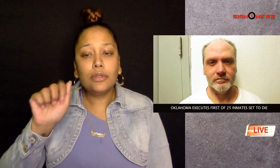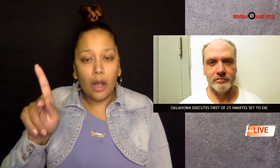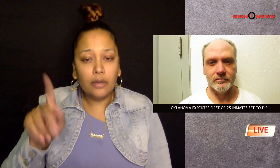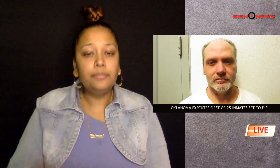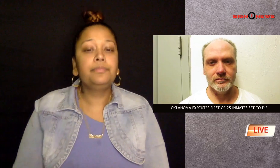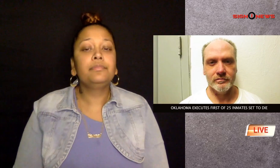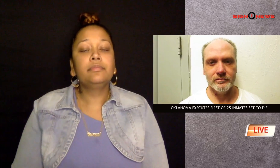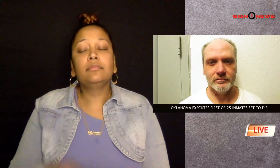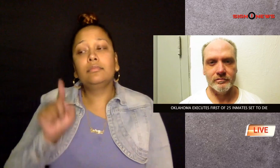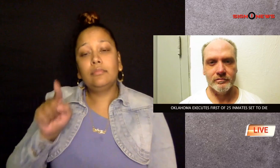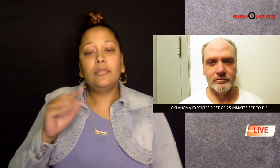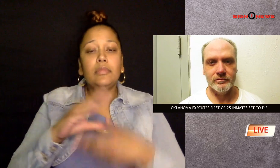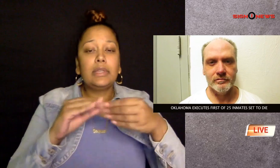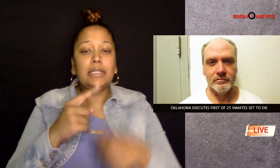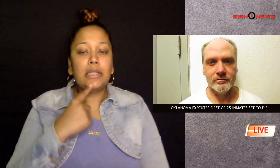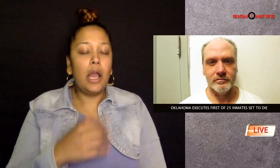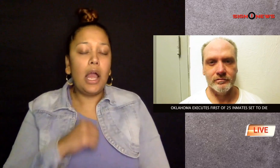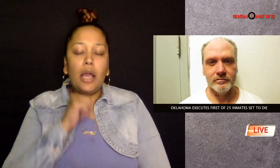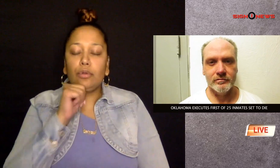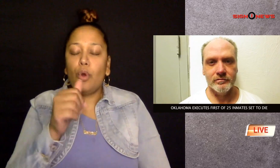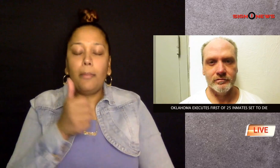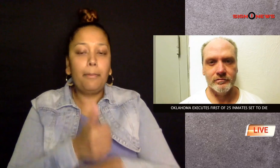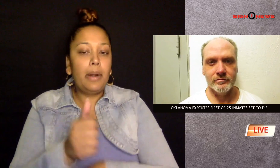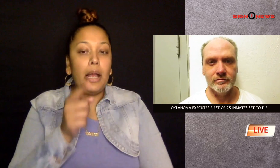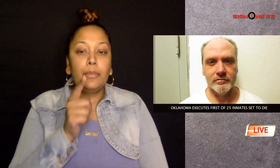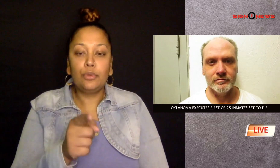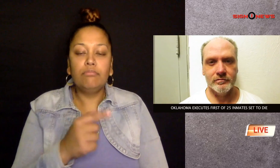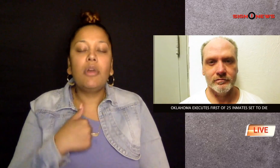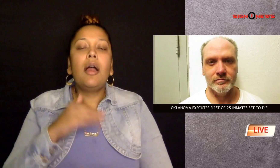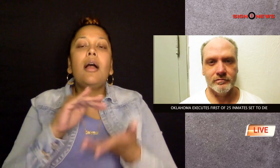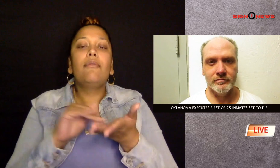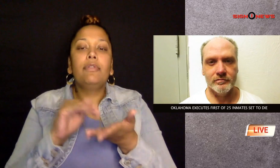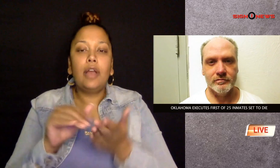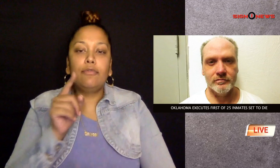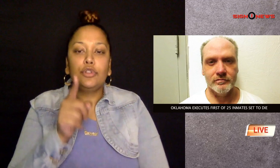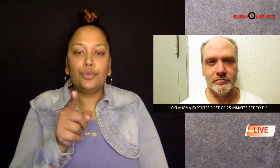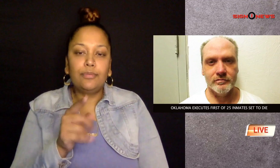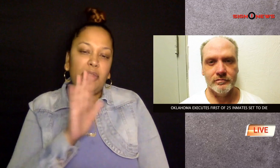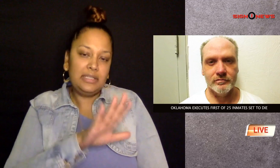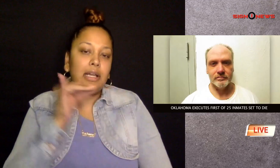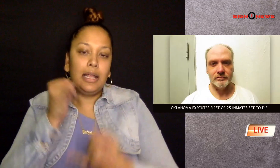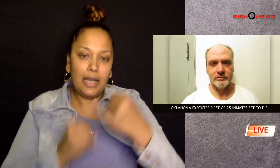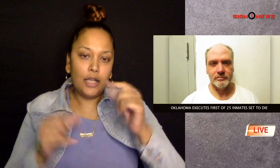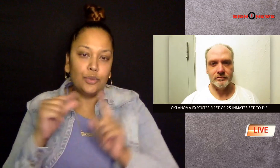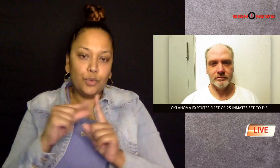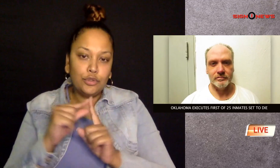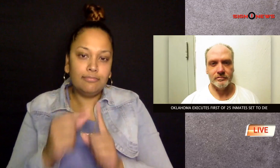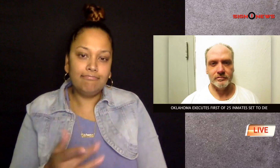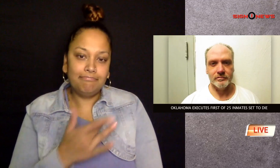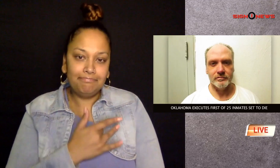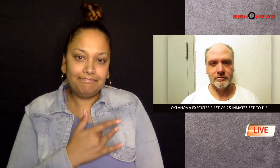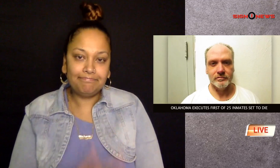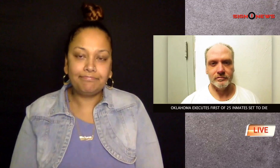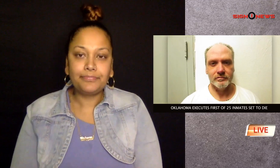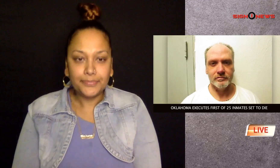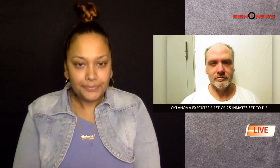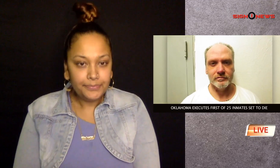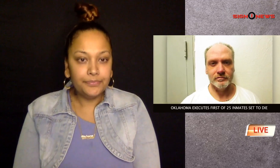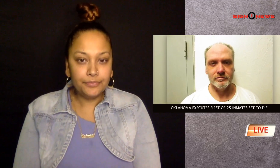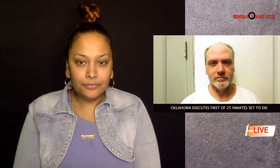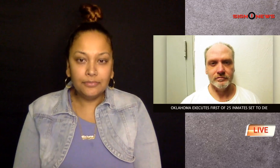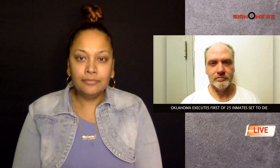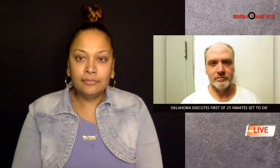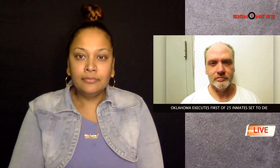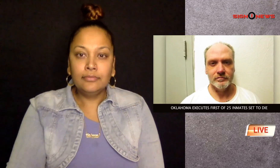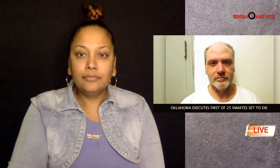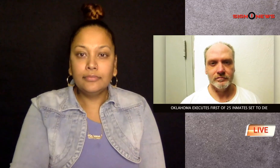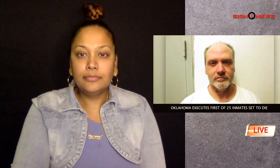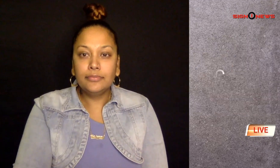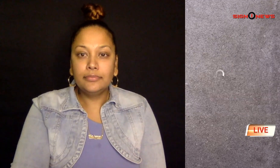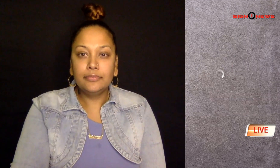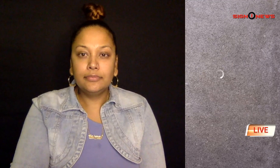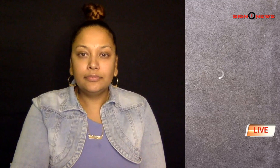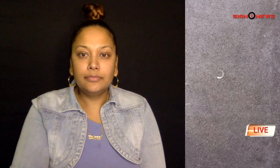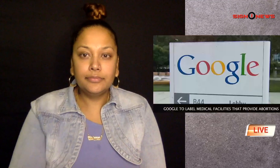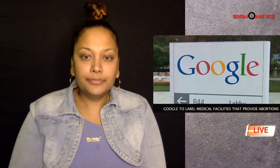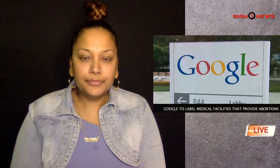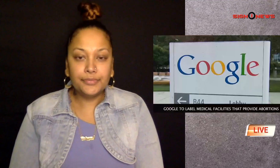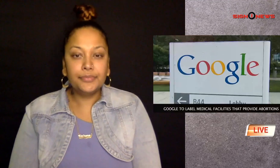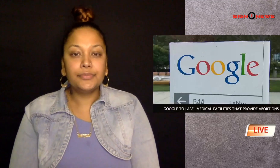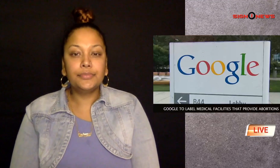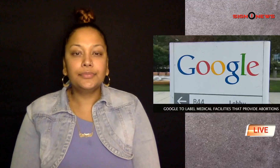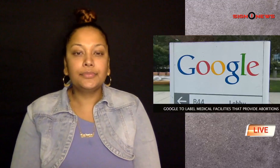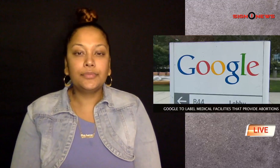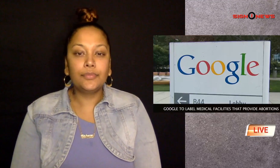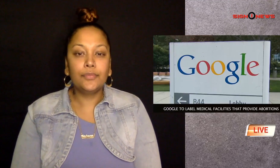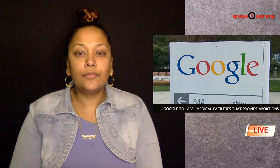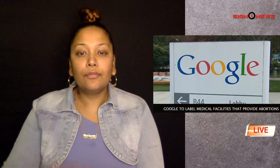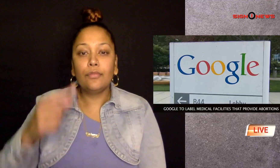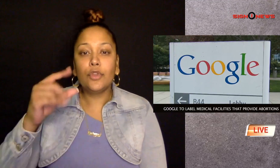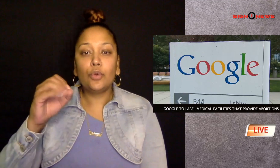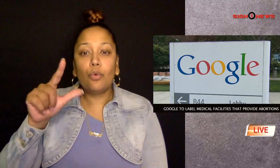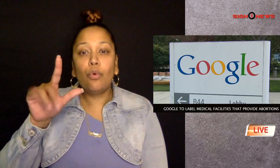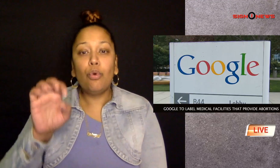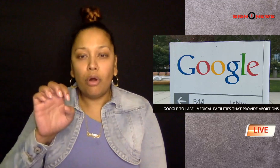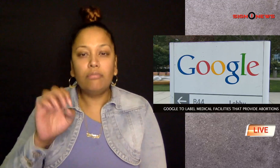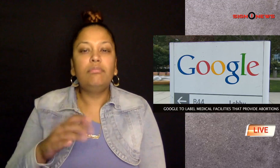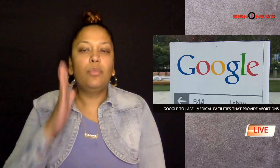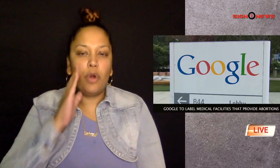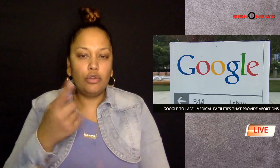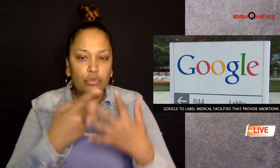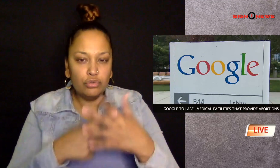a message for the governor of Oklahoma he said I don't blame you I forgive you